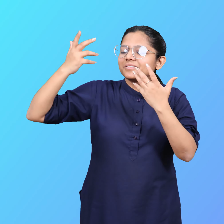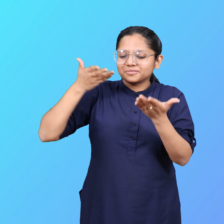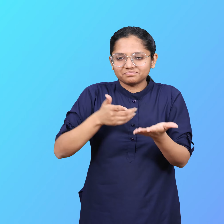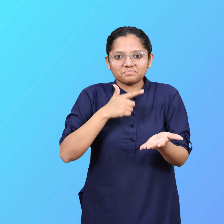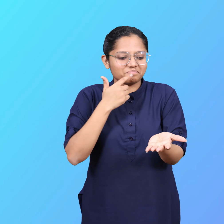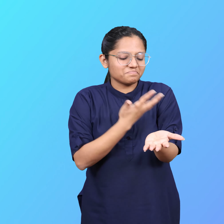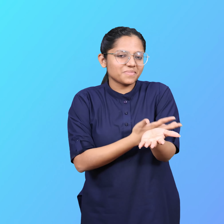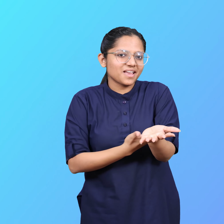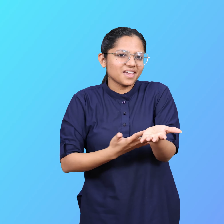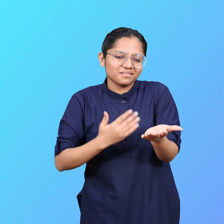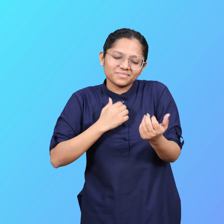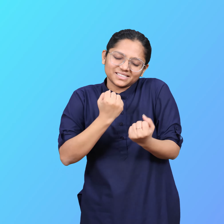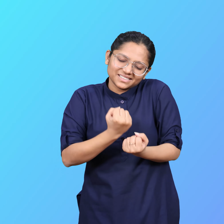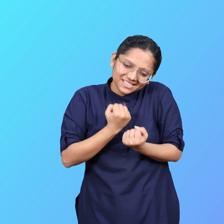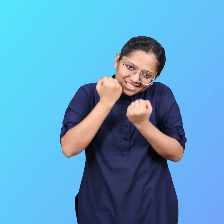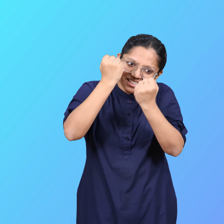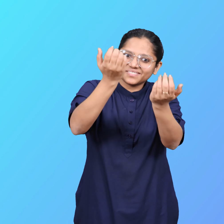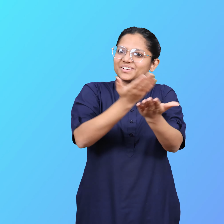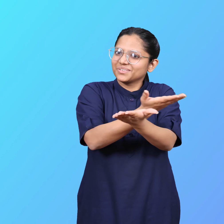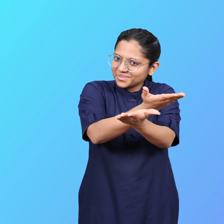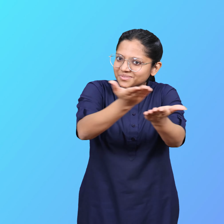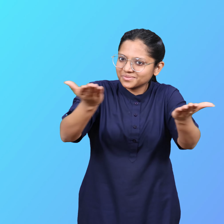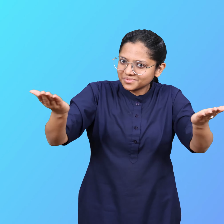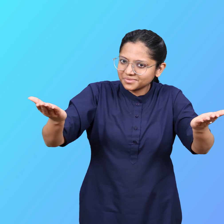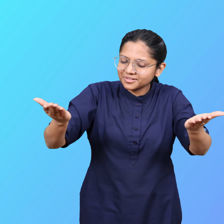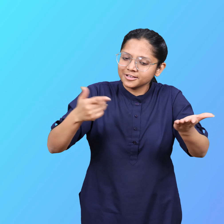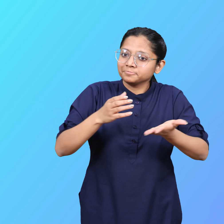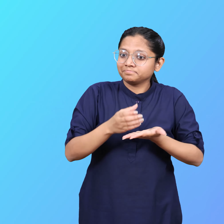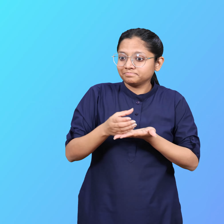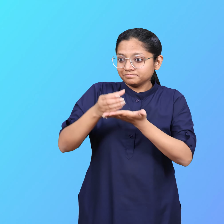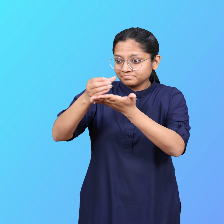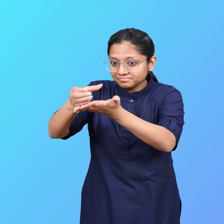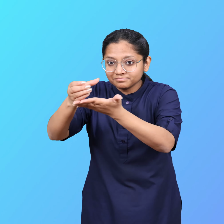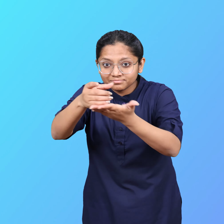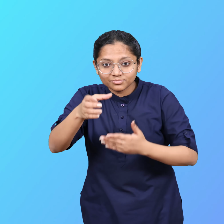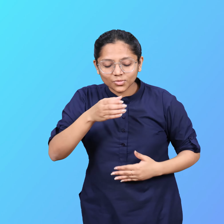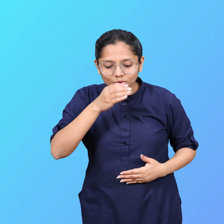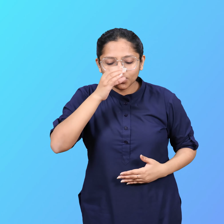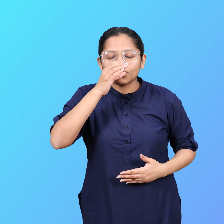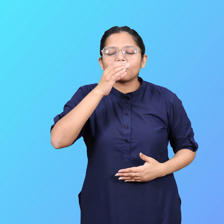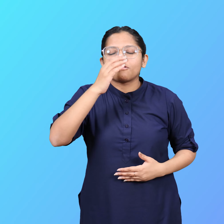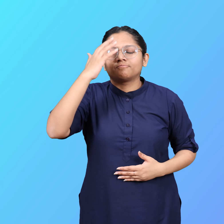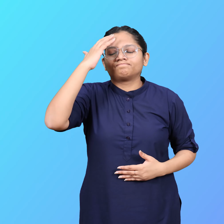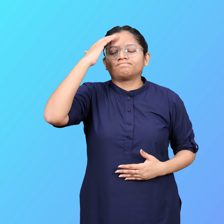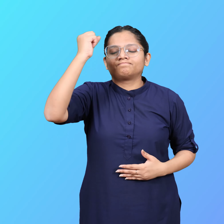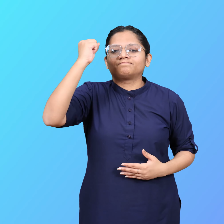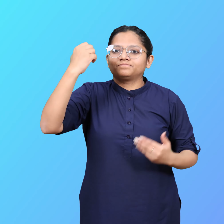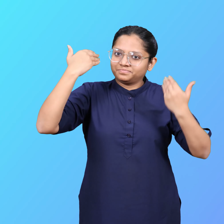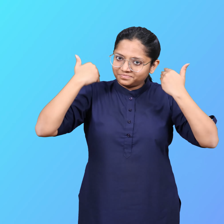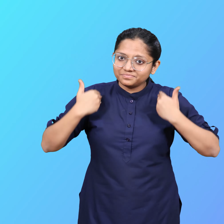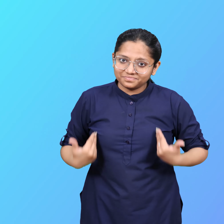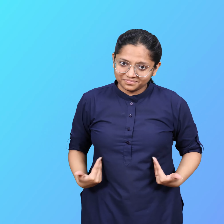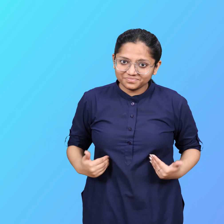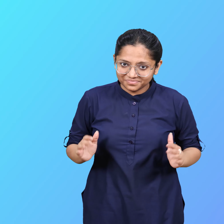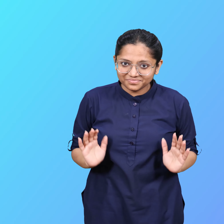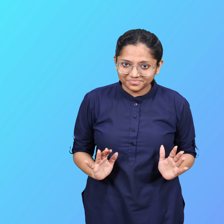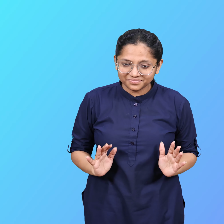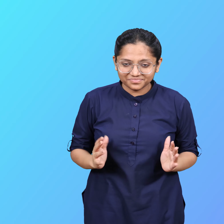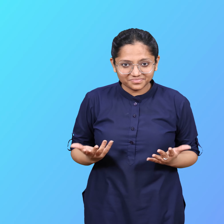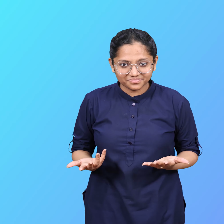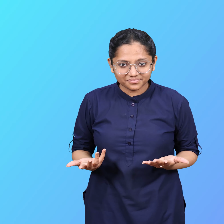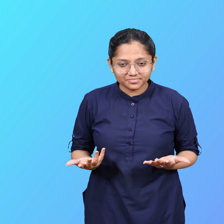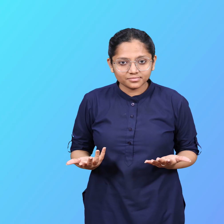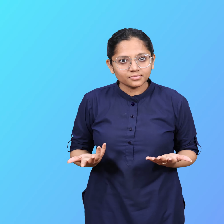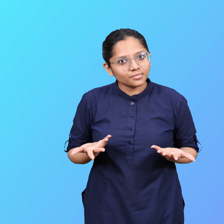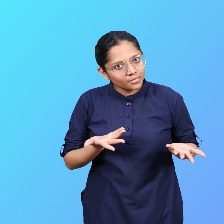which begins with my blood sacrifice. When you drink this, do it to remember me.”